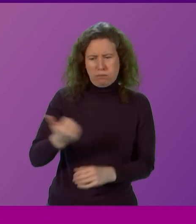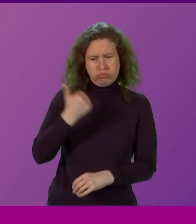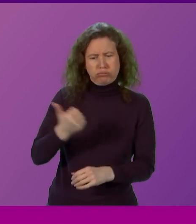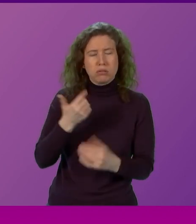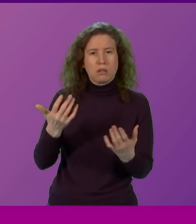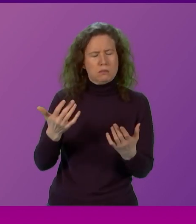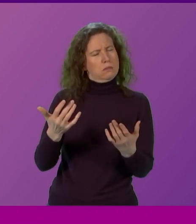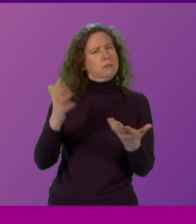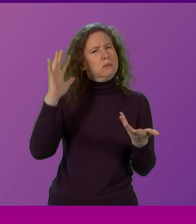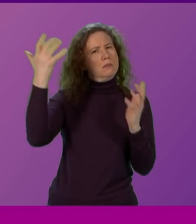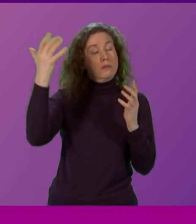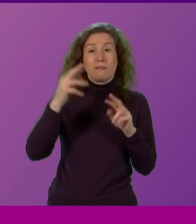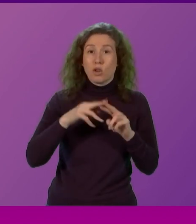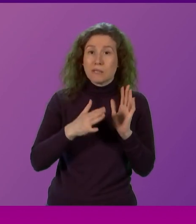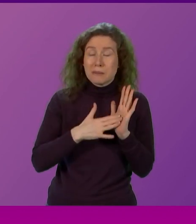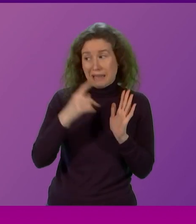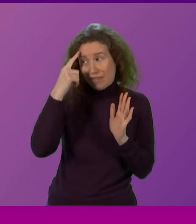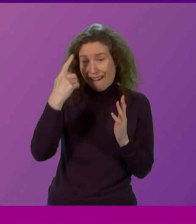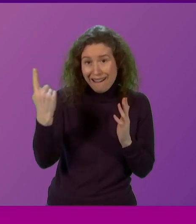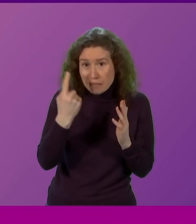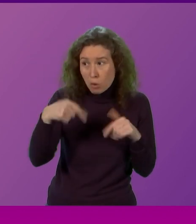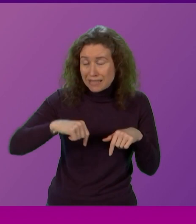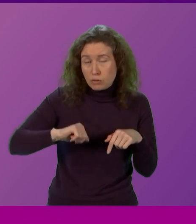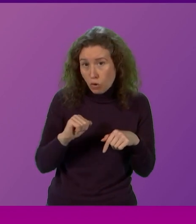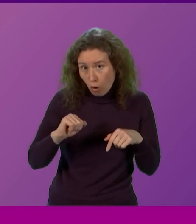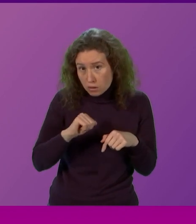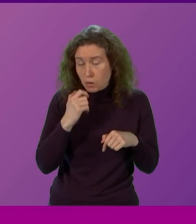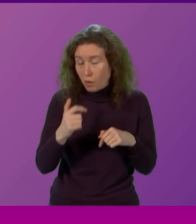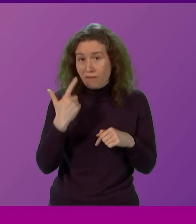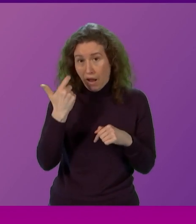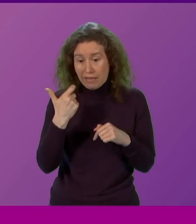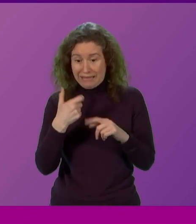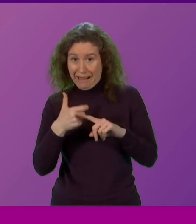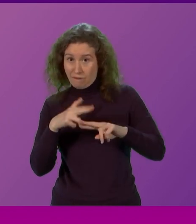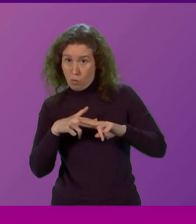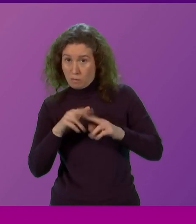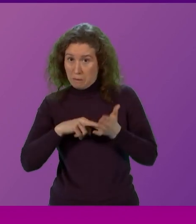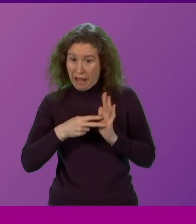Does the First Minister really think that anybody in Scotland will find Kate Forbes’s plans credible?